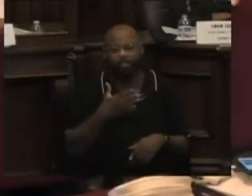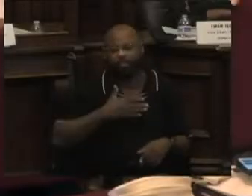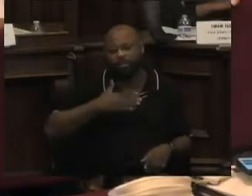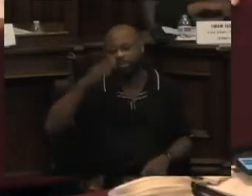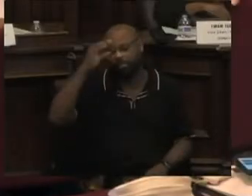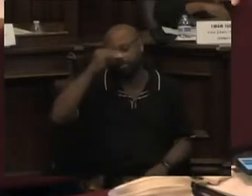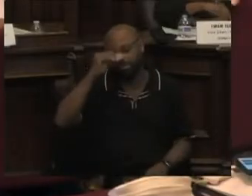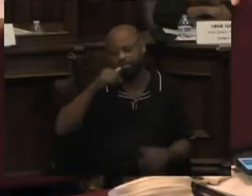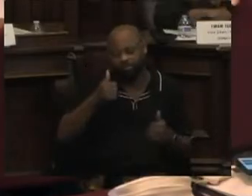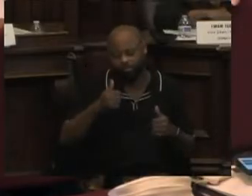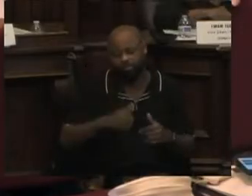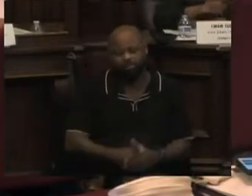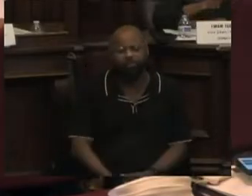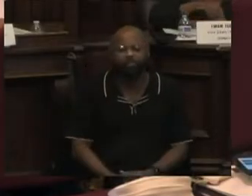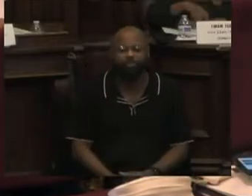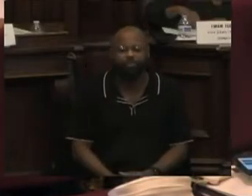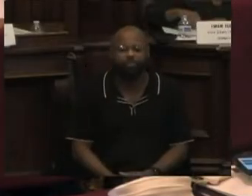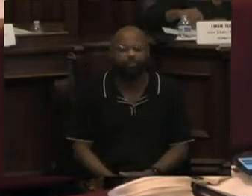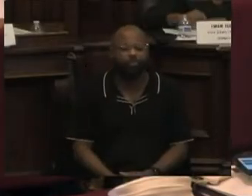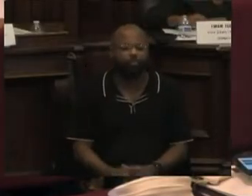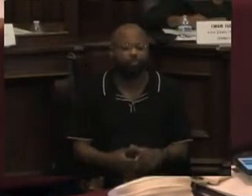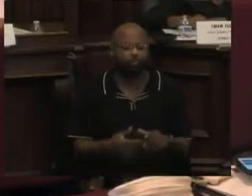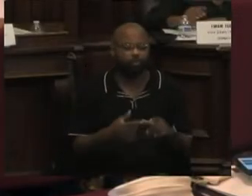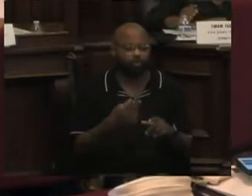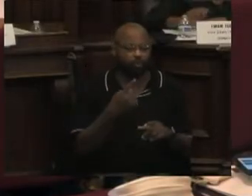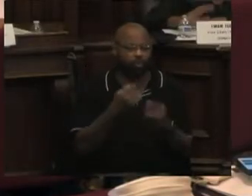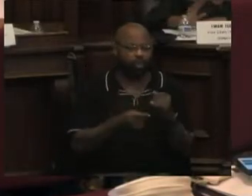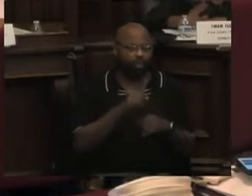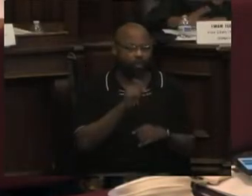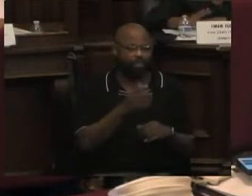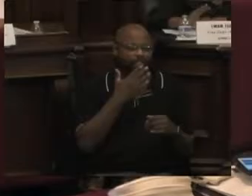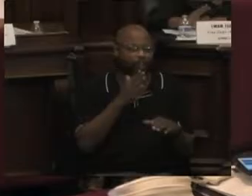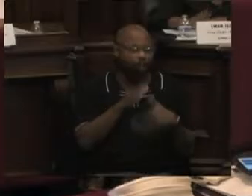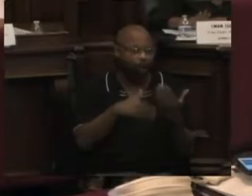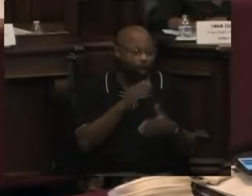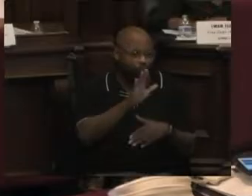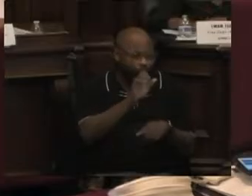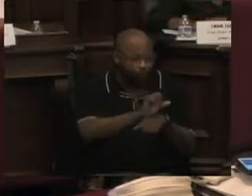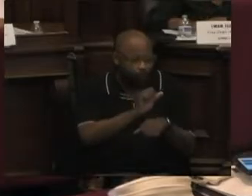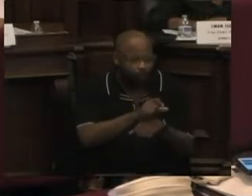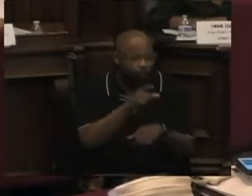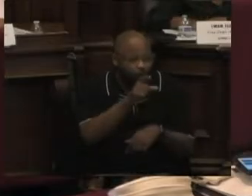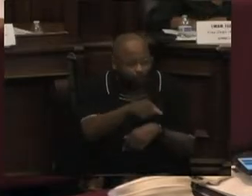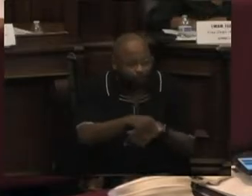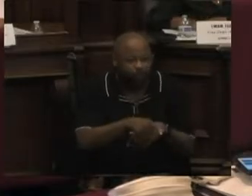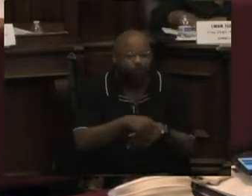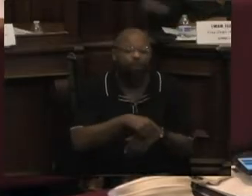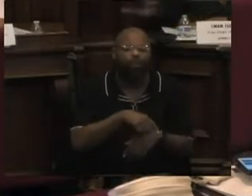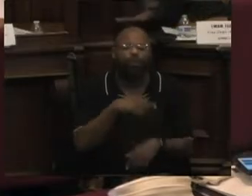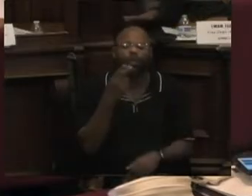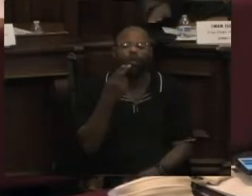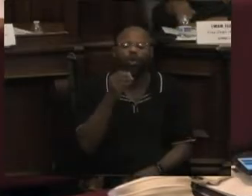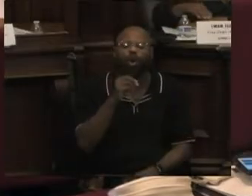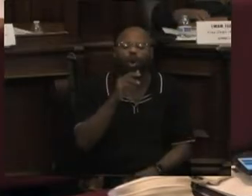correct? Correct. That's my